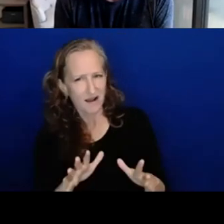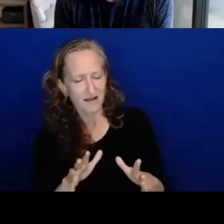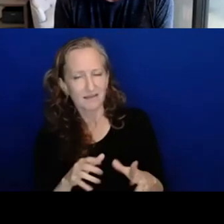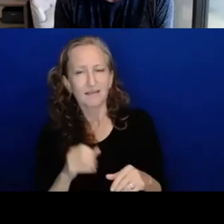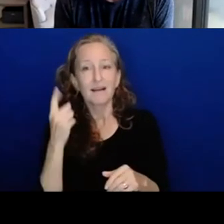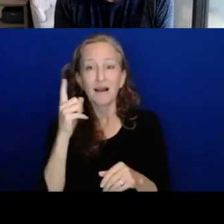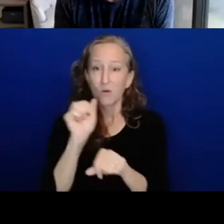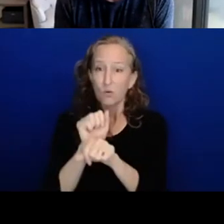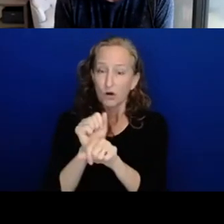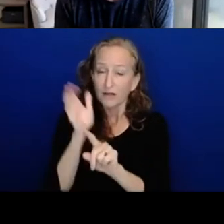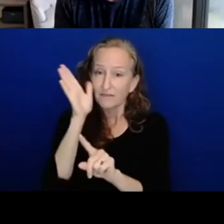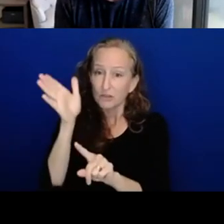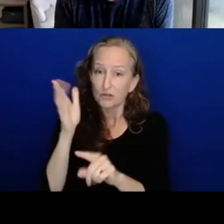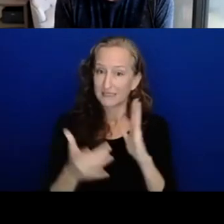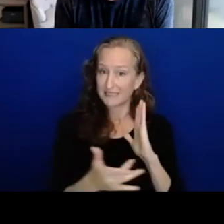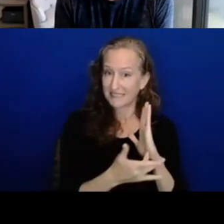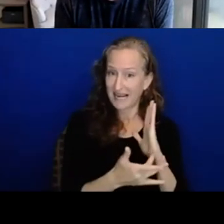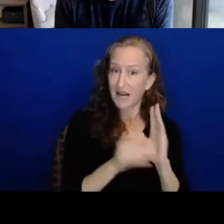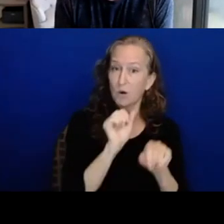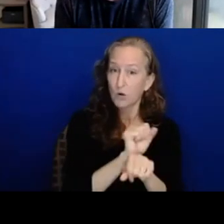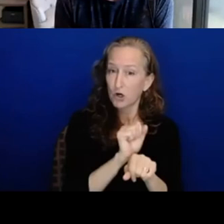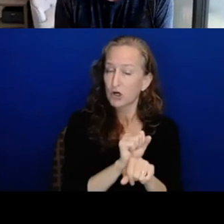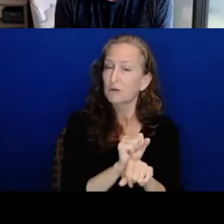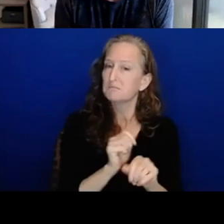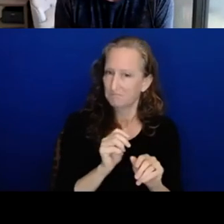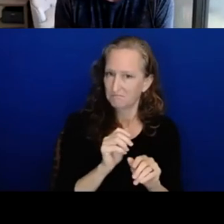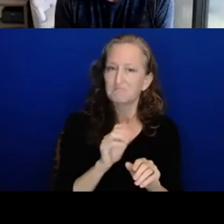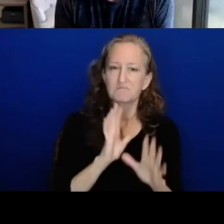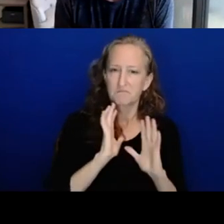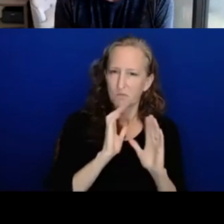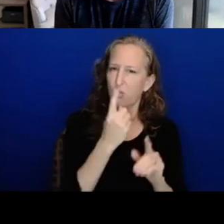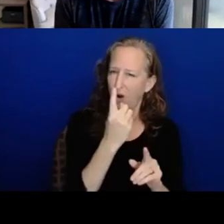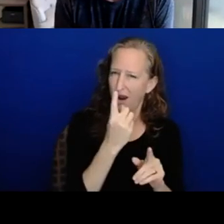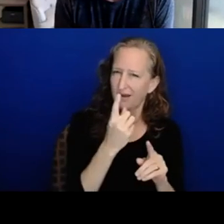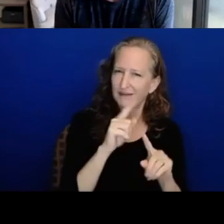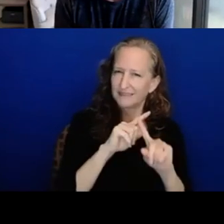Because like you touched on, Brandon, I have family members as well. It's like, they can't